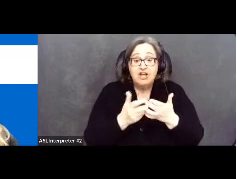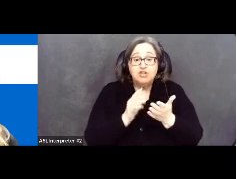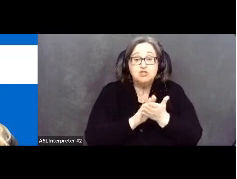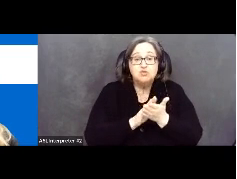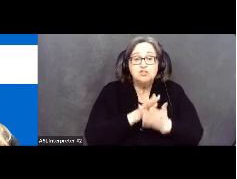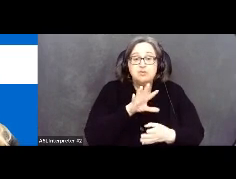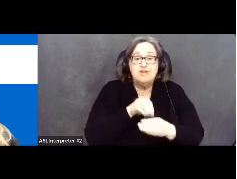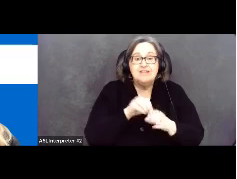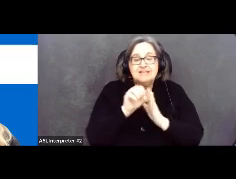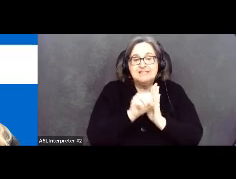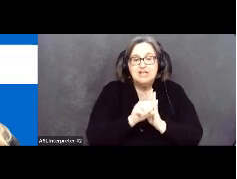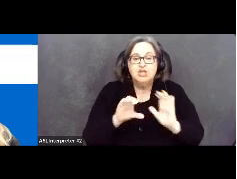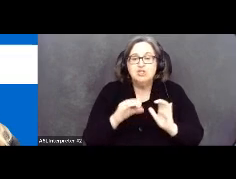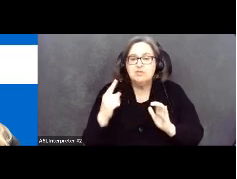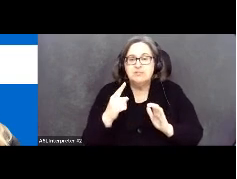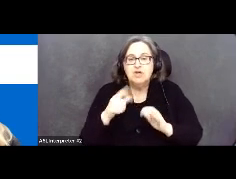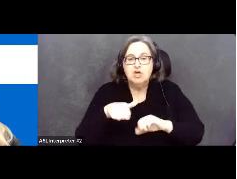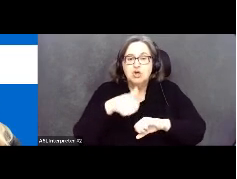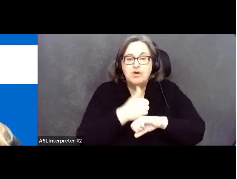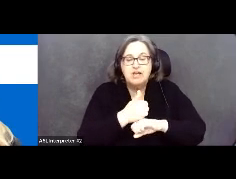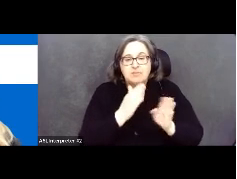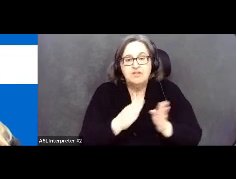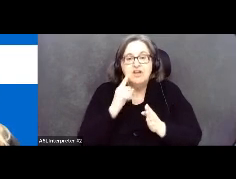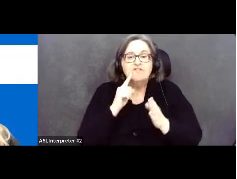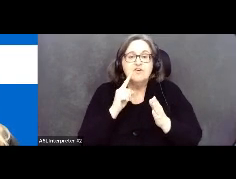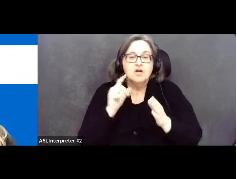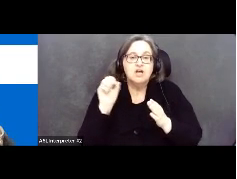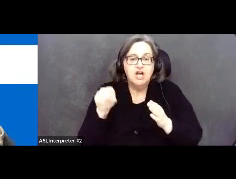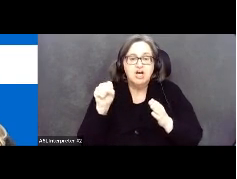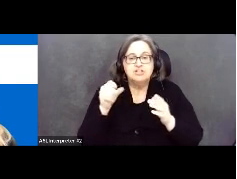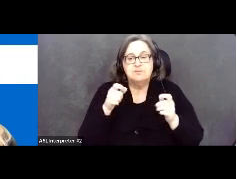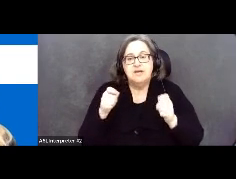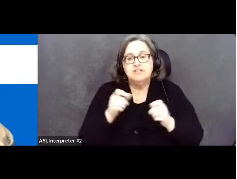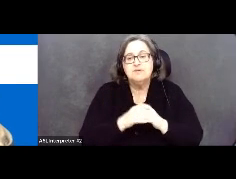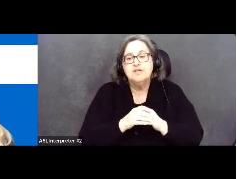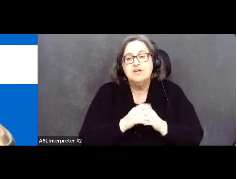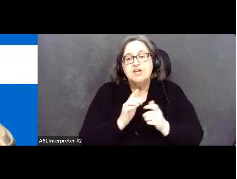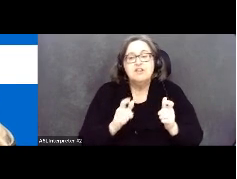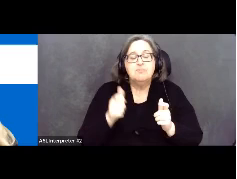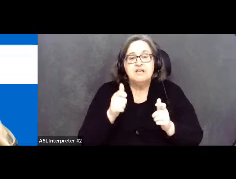doing something to create a plan for concussion management, the biggest missing piece continues